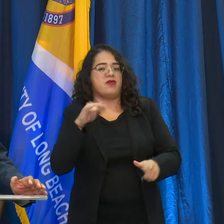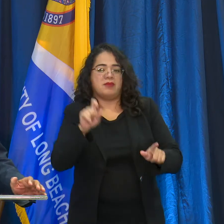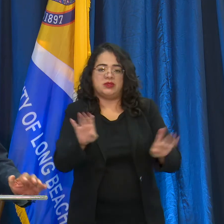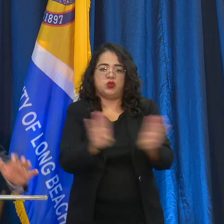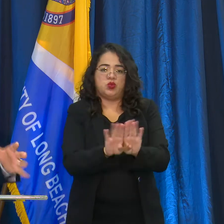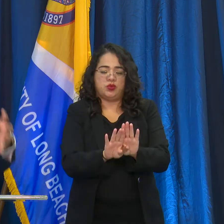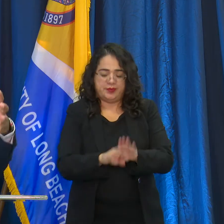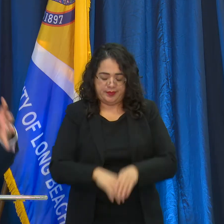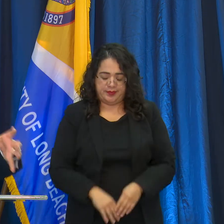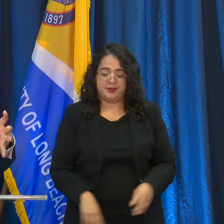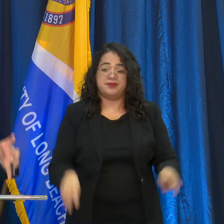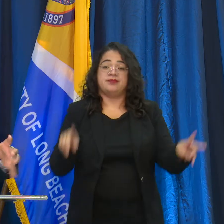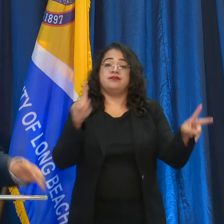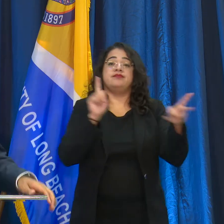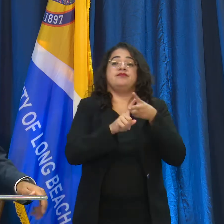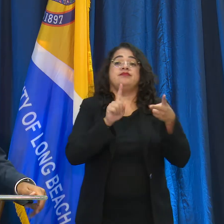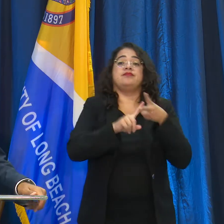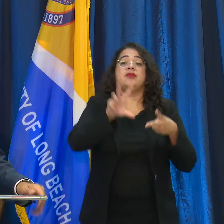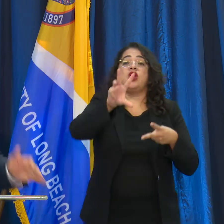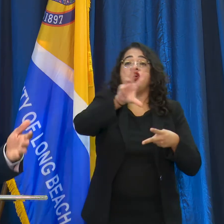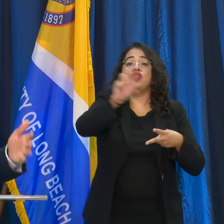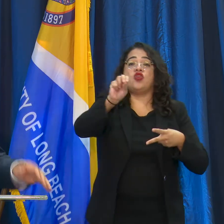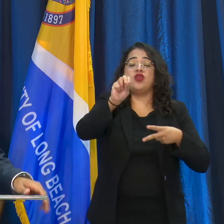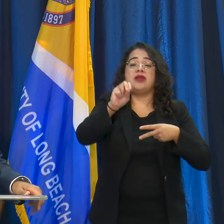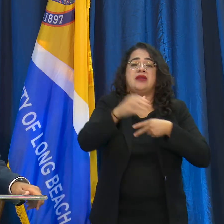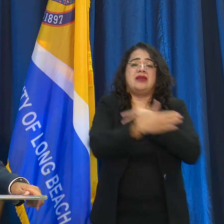in about 30 counties across the state, and essentially